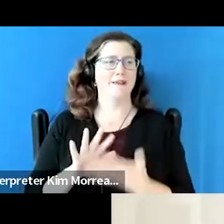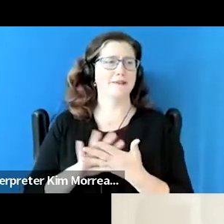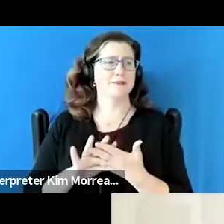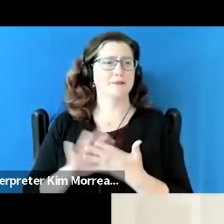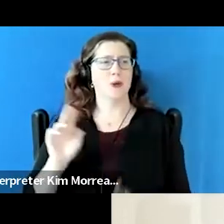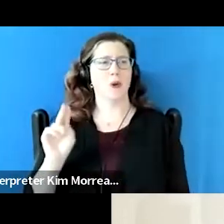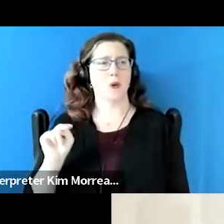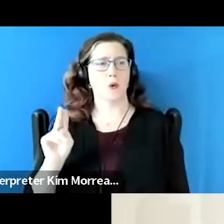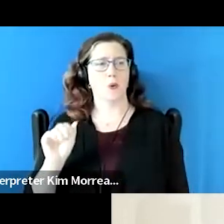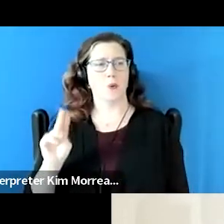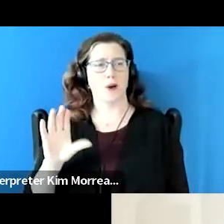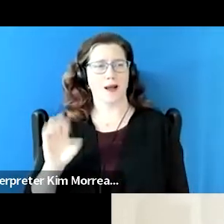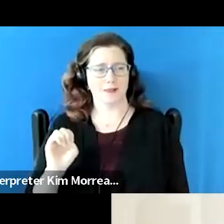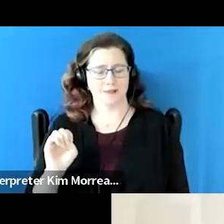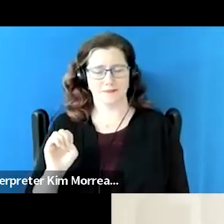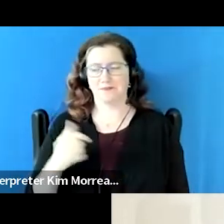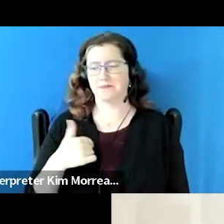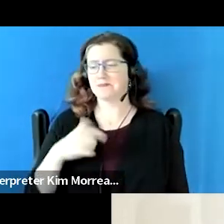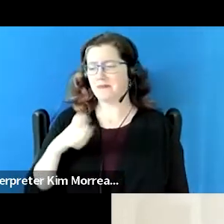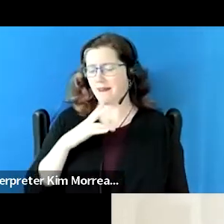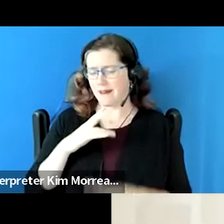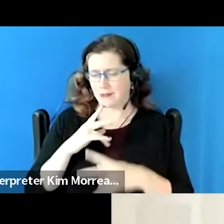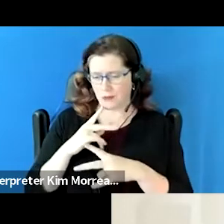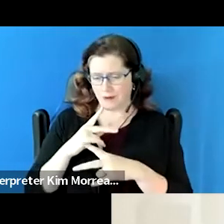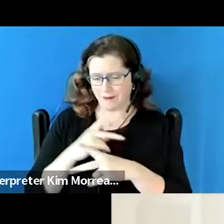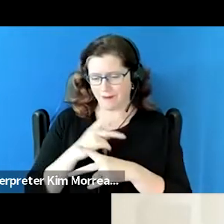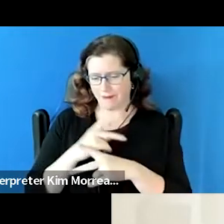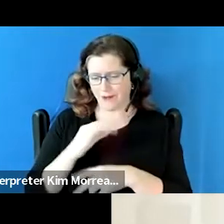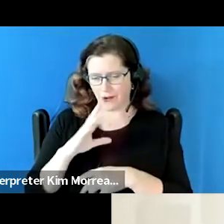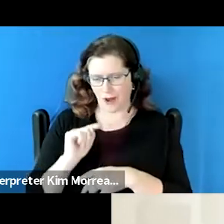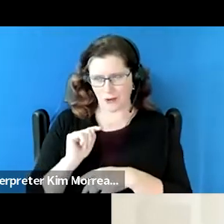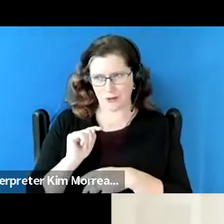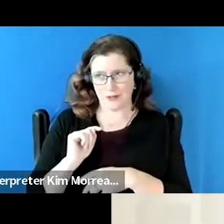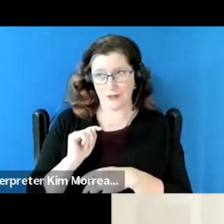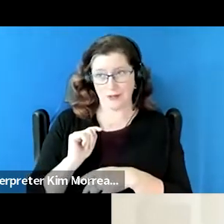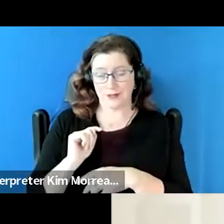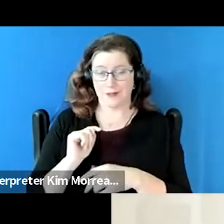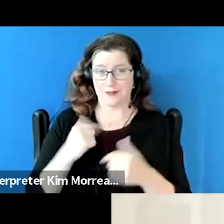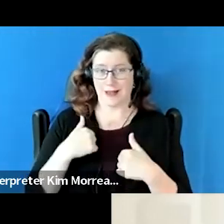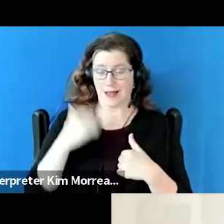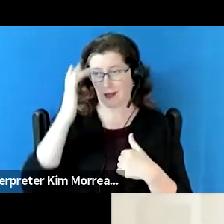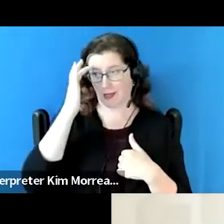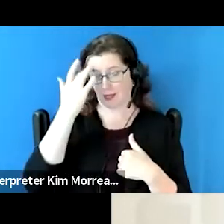And so I had to figure out, are people gonna, I'm sick of hearing that over communication,